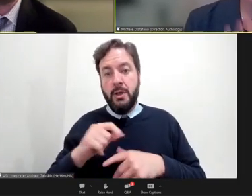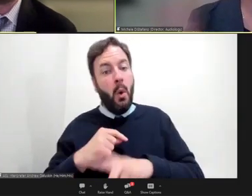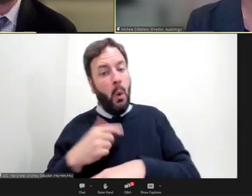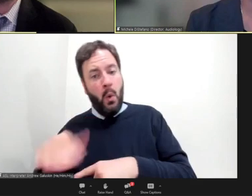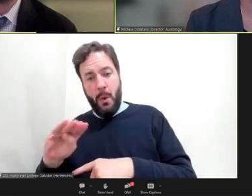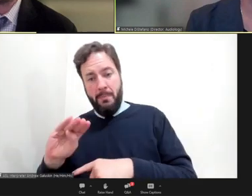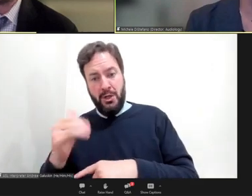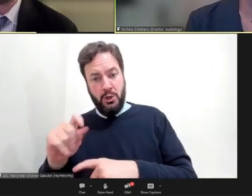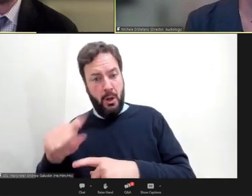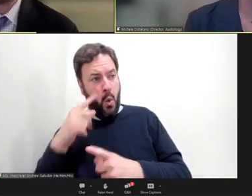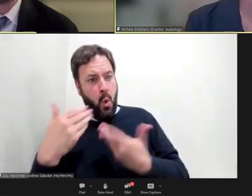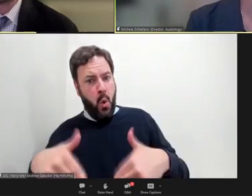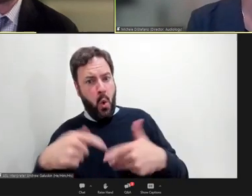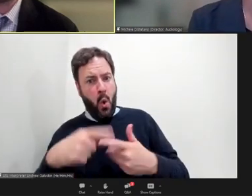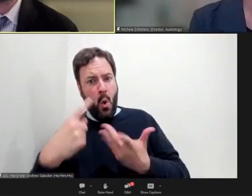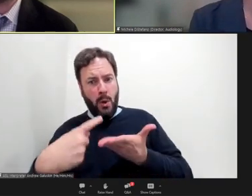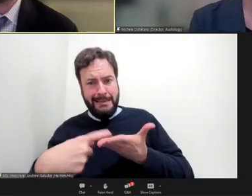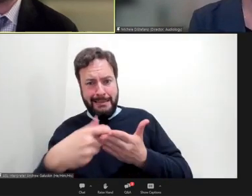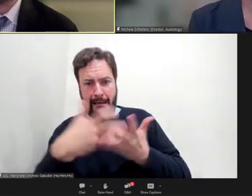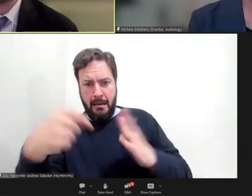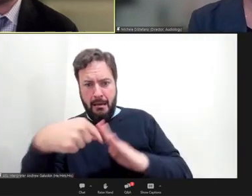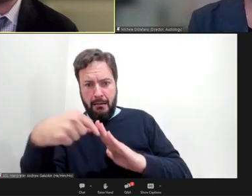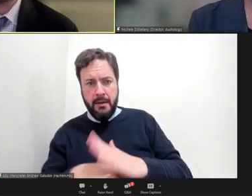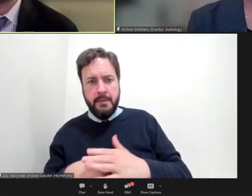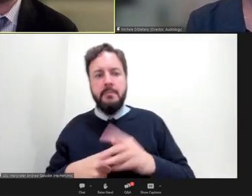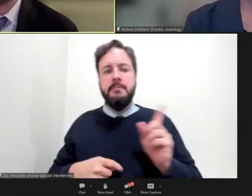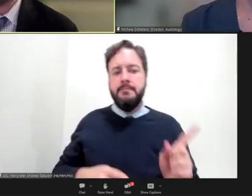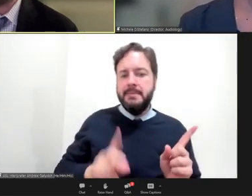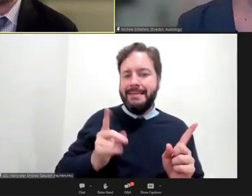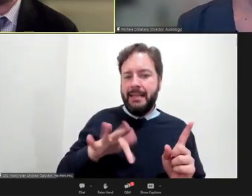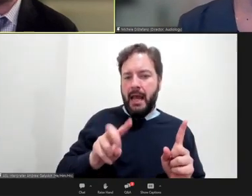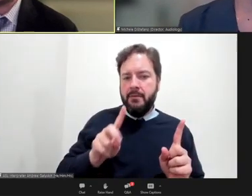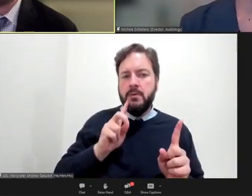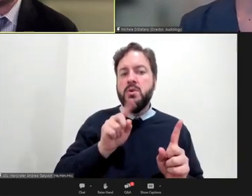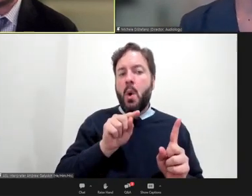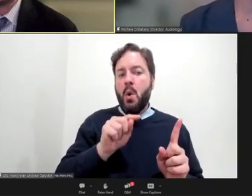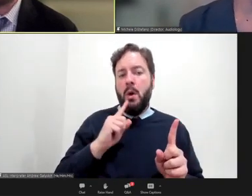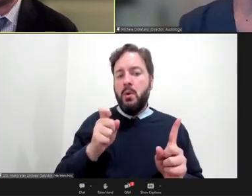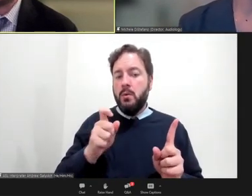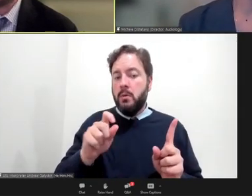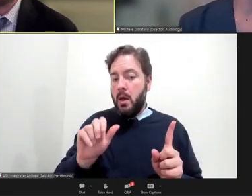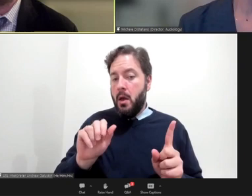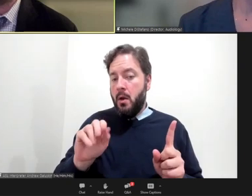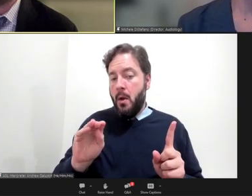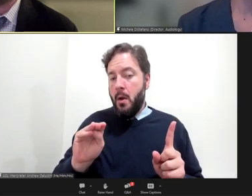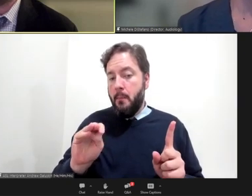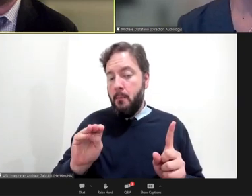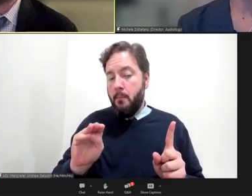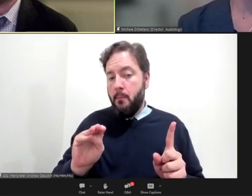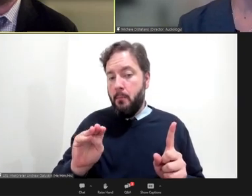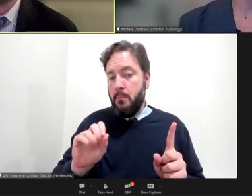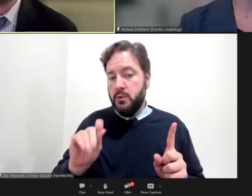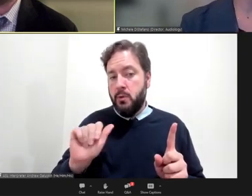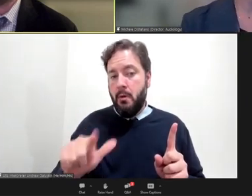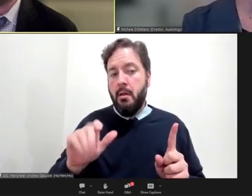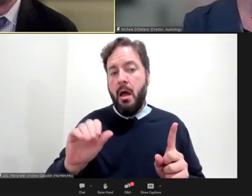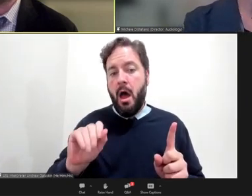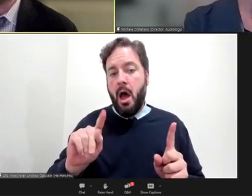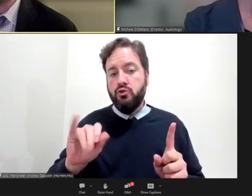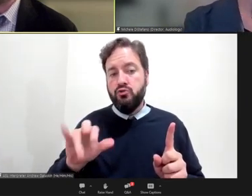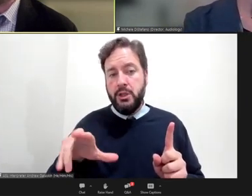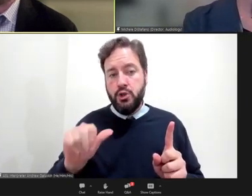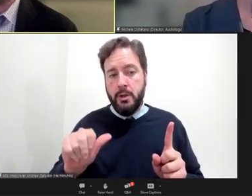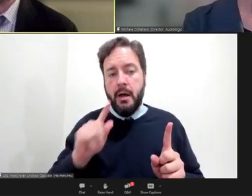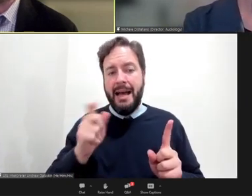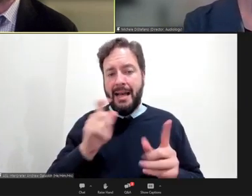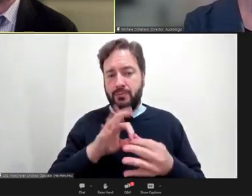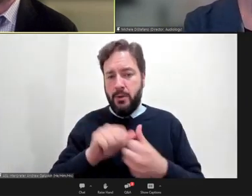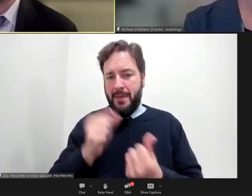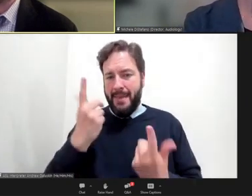Aural atresia can have a genetic component. Has been linked to a number of genes. In terms of